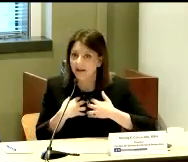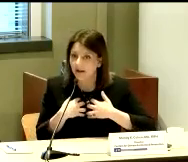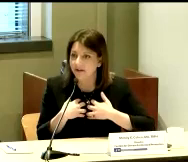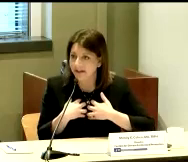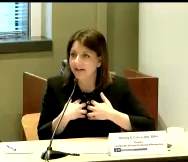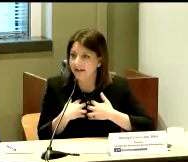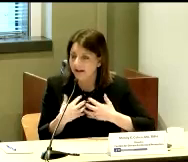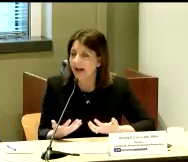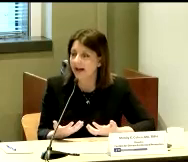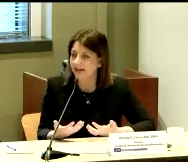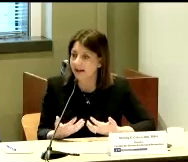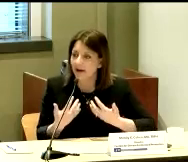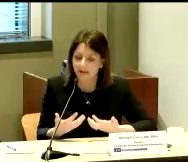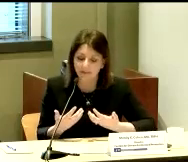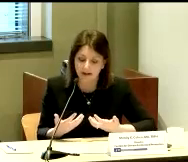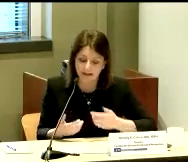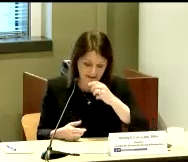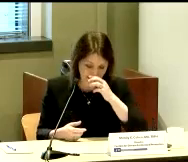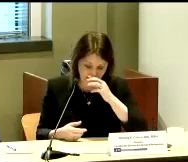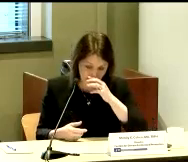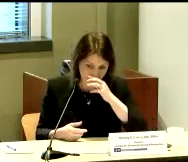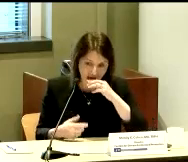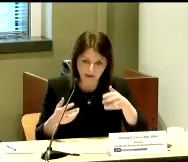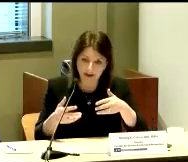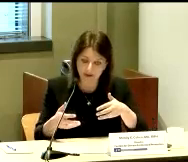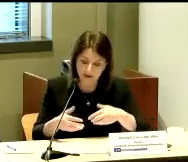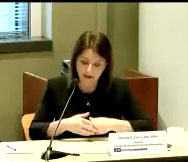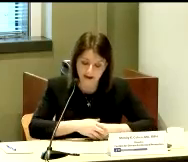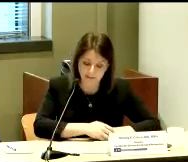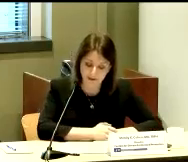Let our data guide and our best practices guide how they should invest.